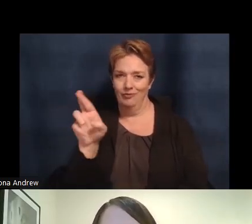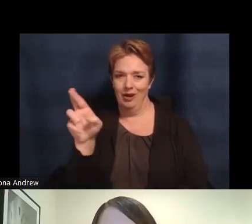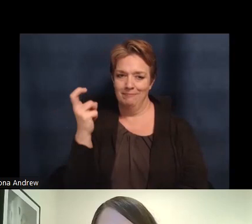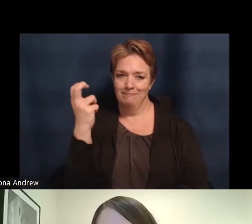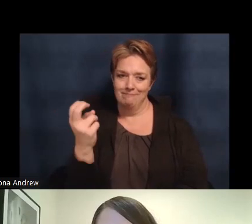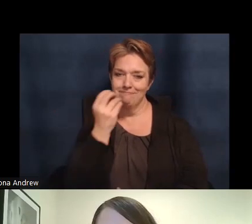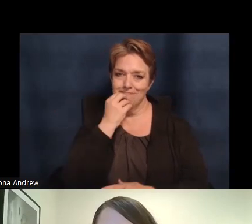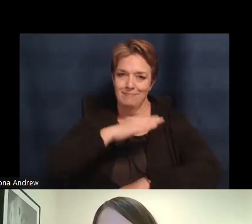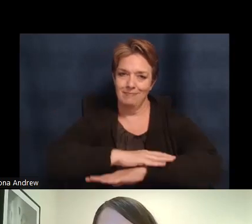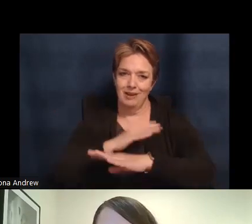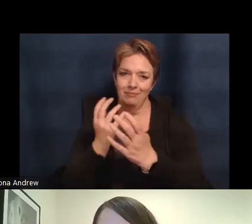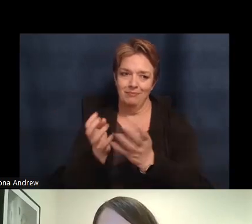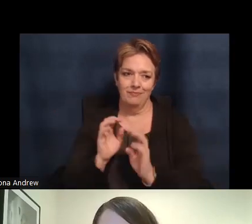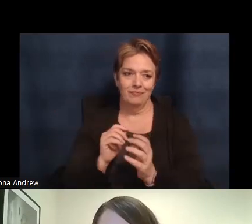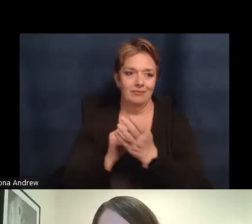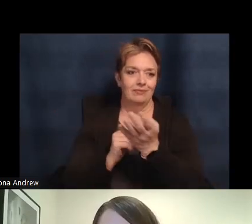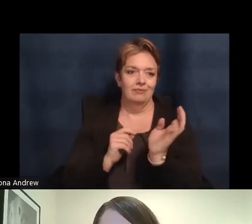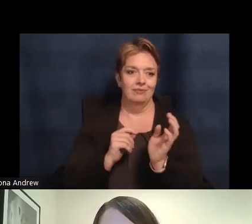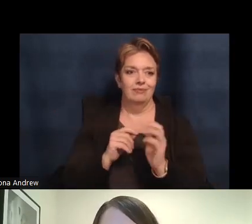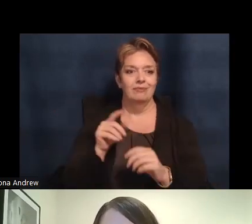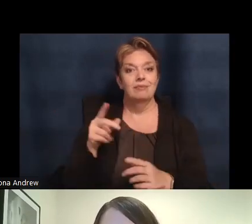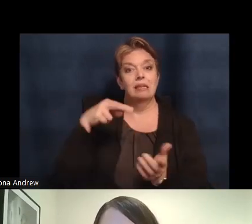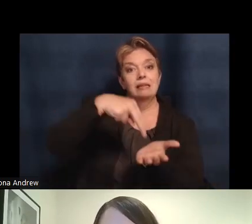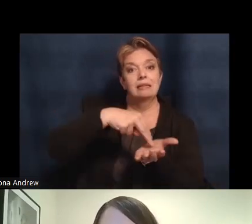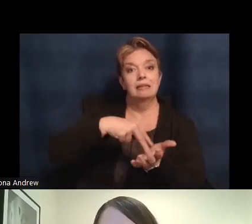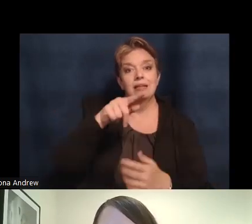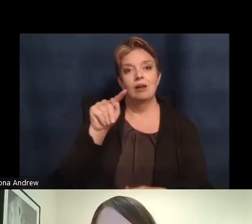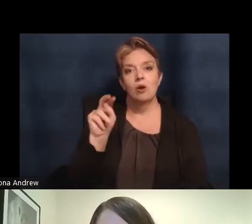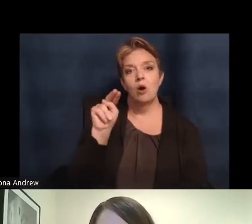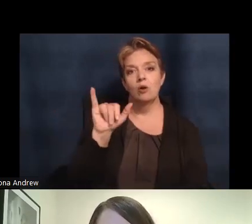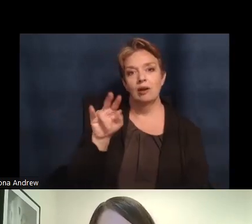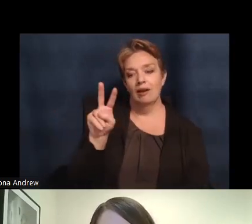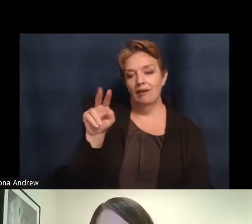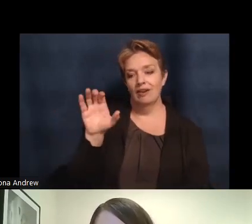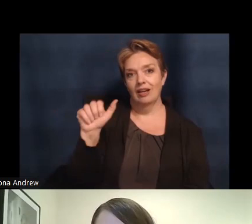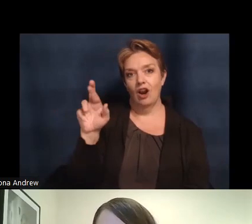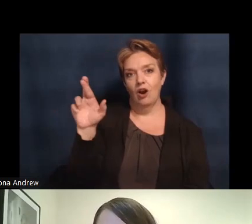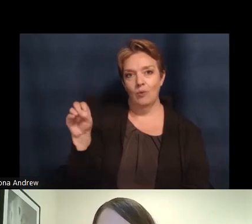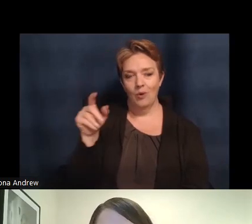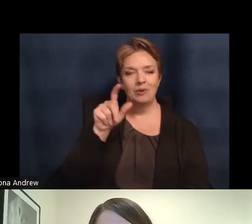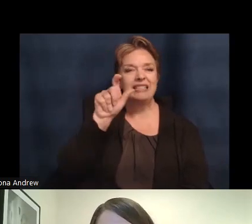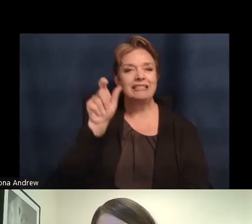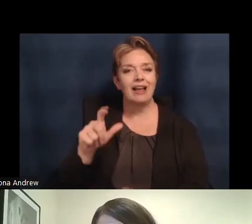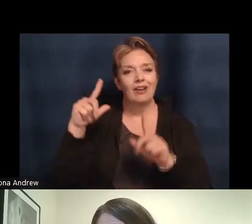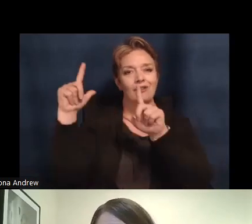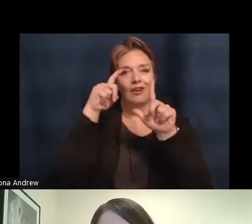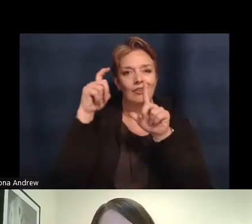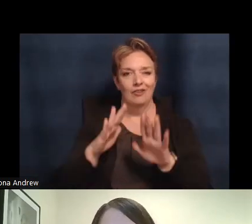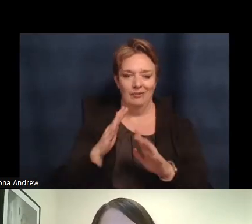This is Italian photographer Tony Vaccaro, who was a good friend of Georgia O’Keeffe's and often went to visit her.